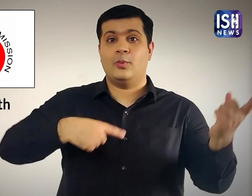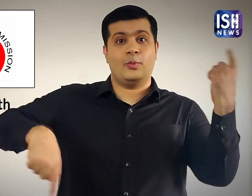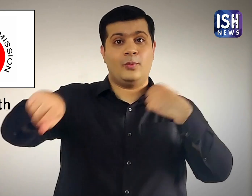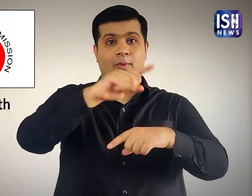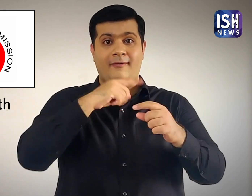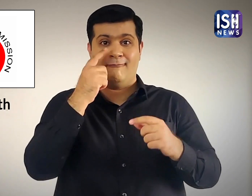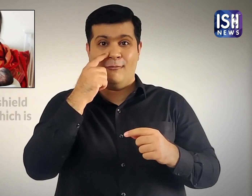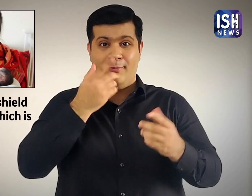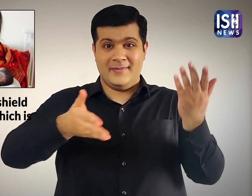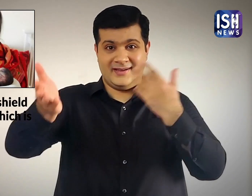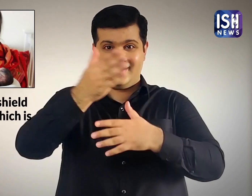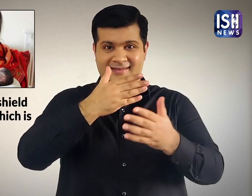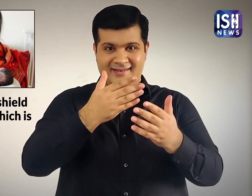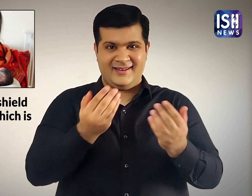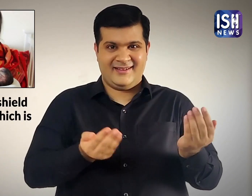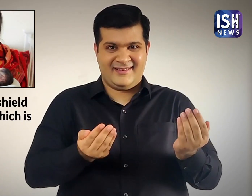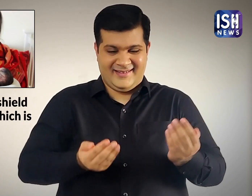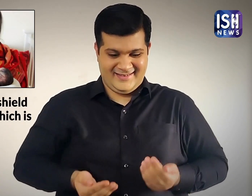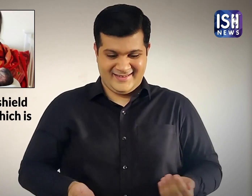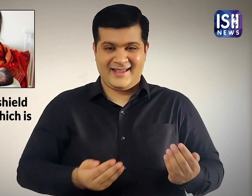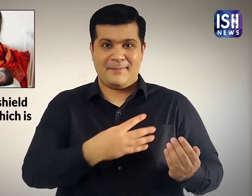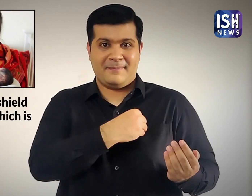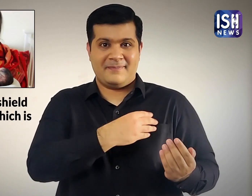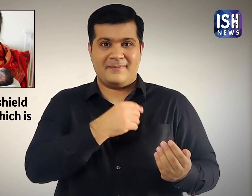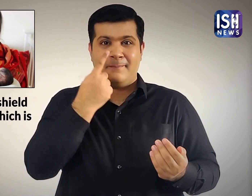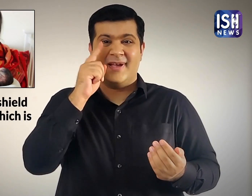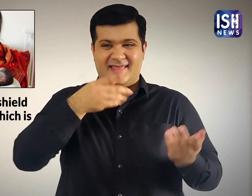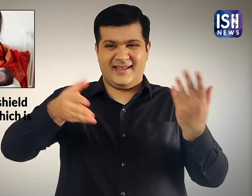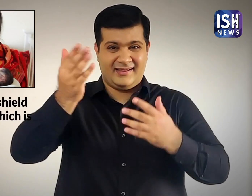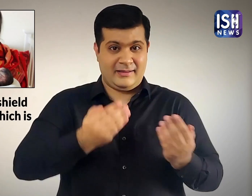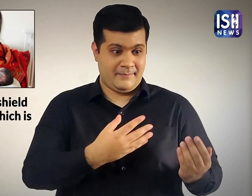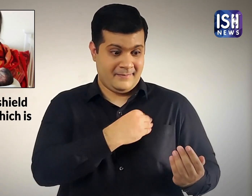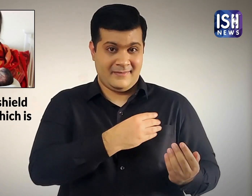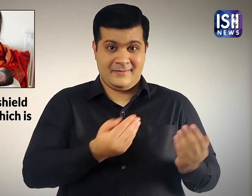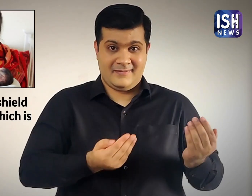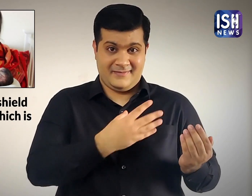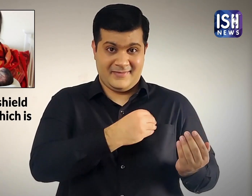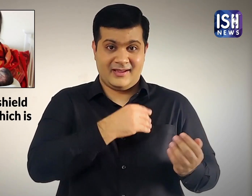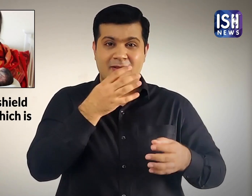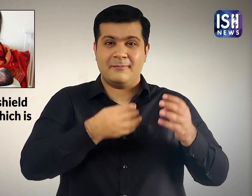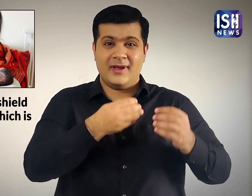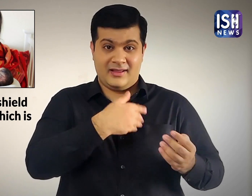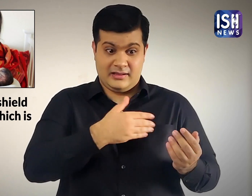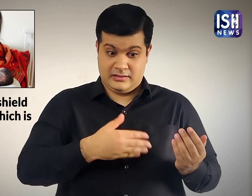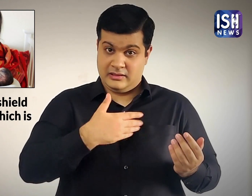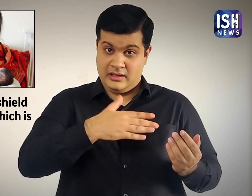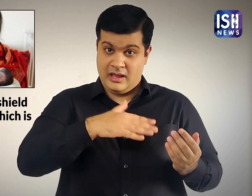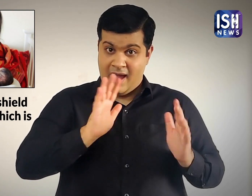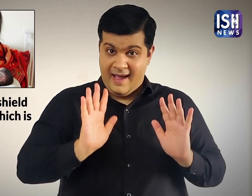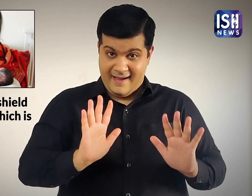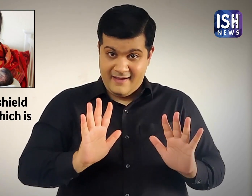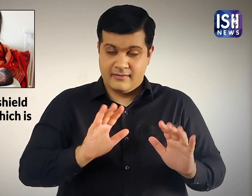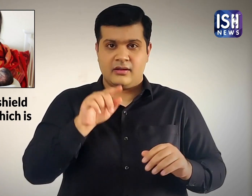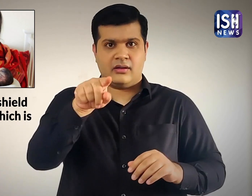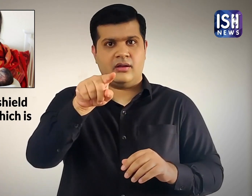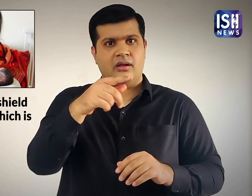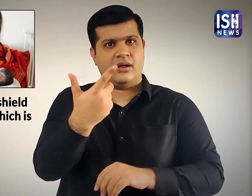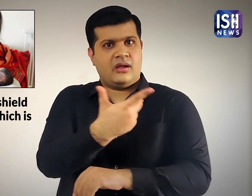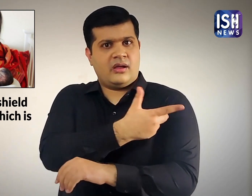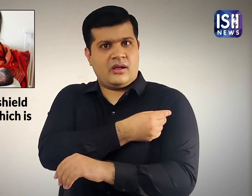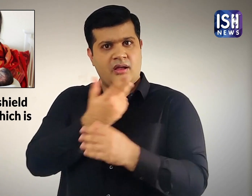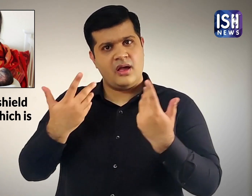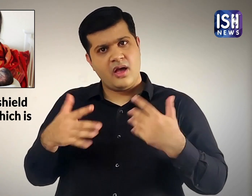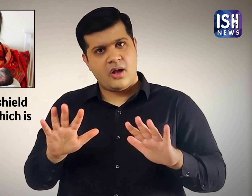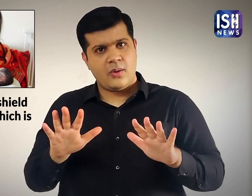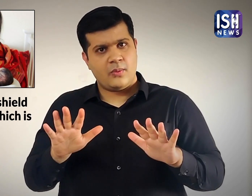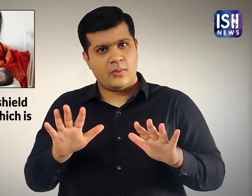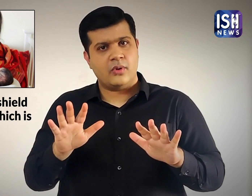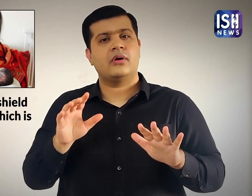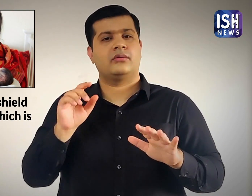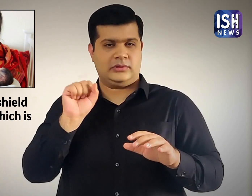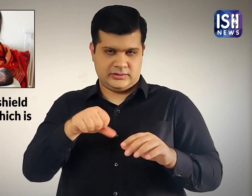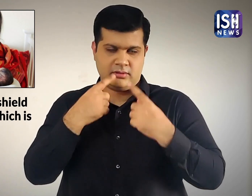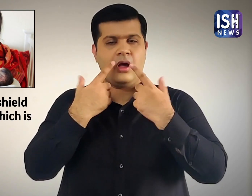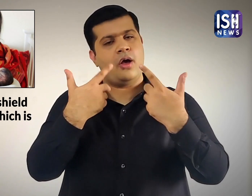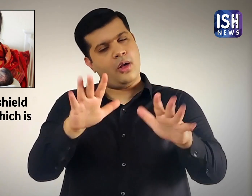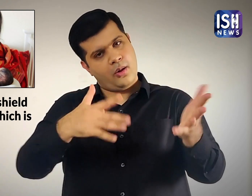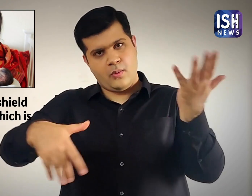lactating mothers are allowed to avail the vaccine.